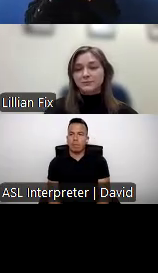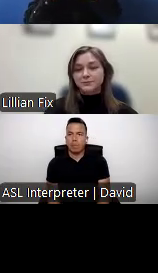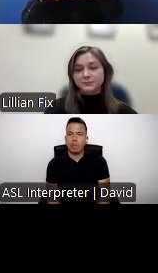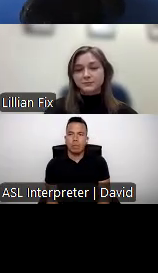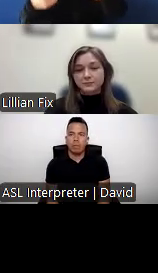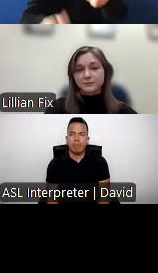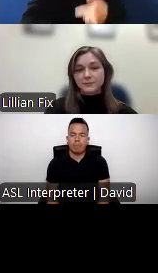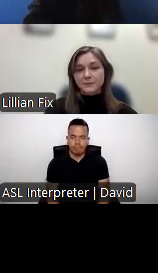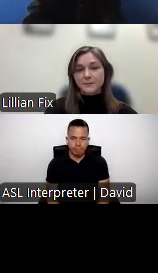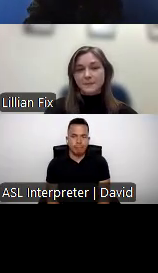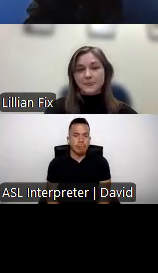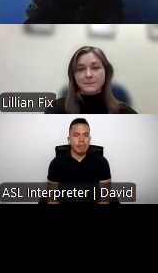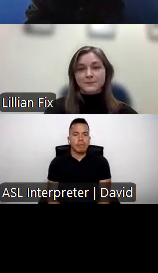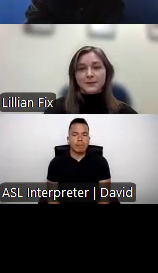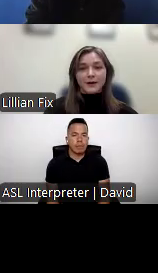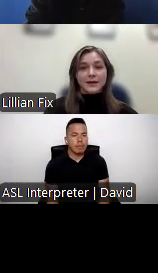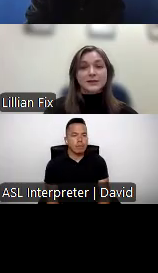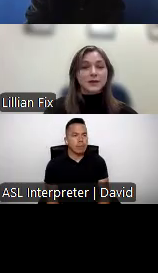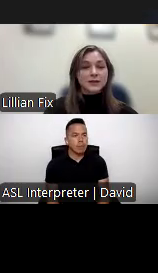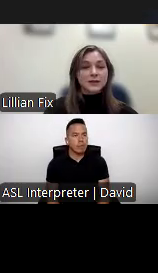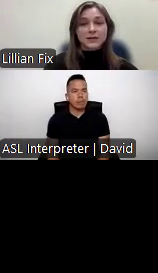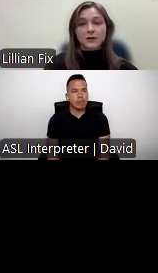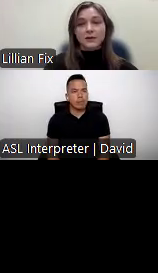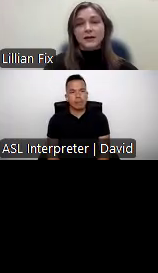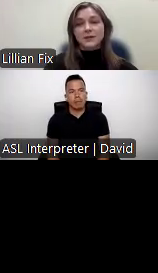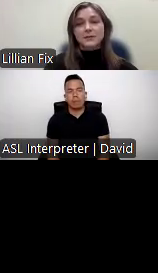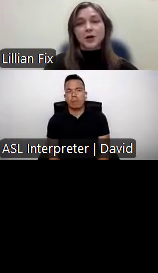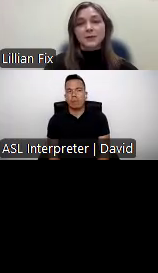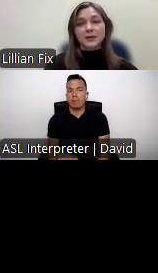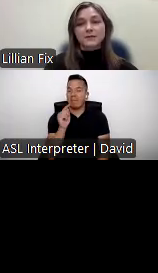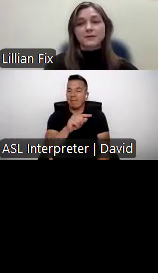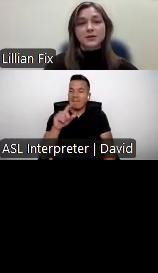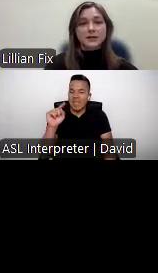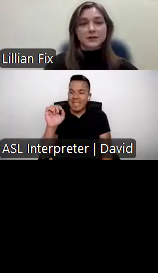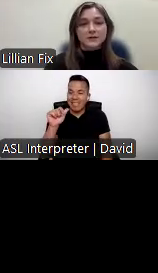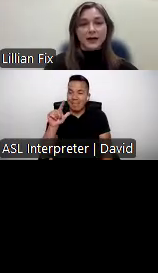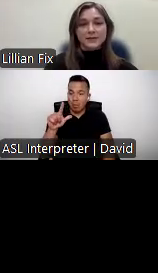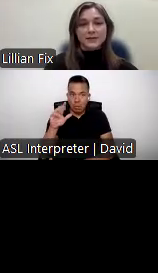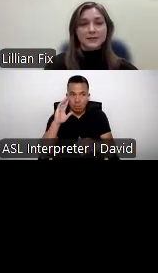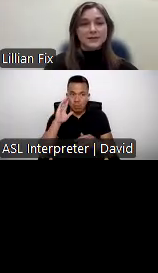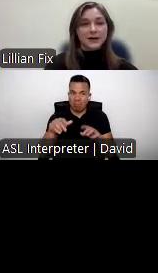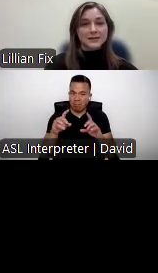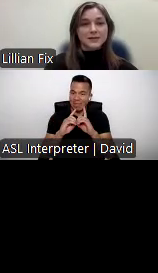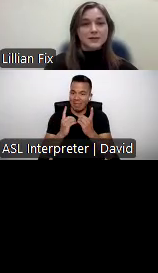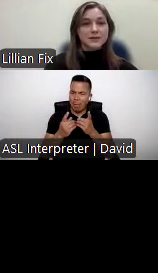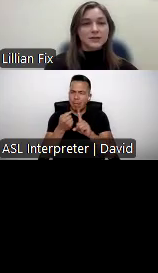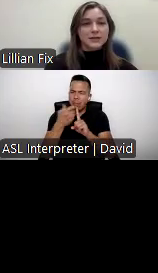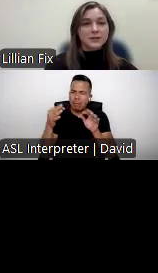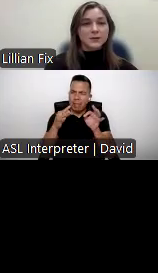please. All right. So in the TEGL, the Department first clarifies, sorry, I see we're switching